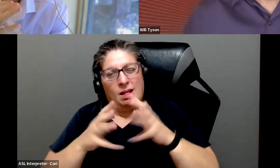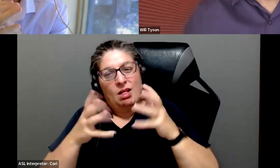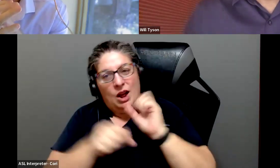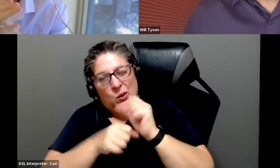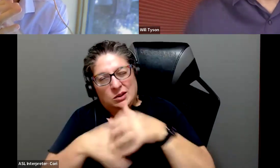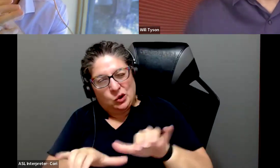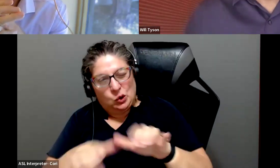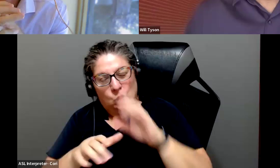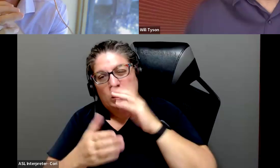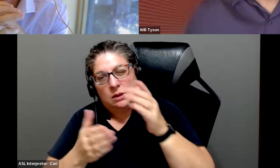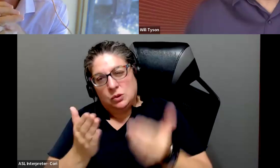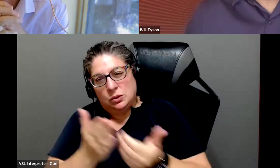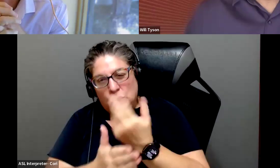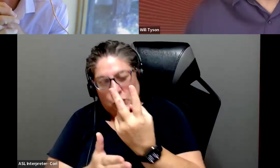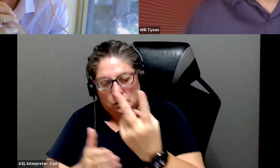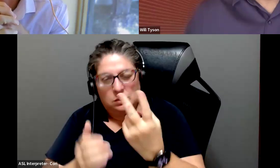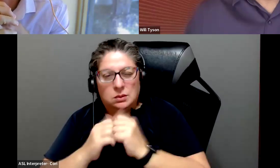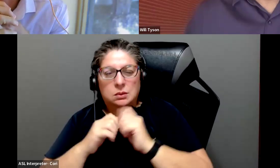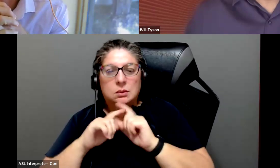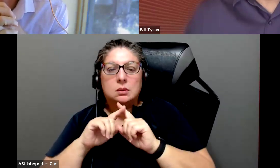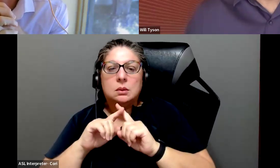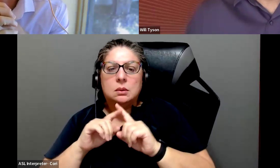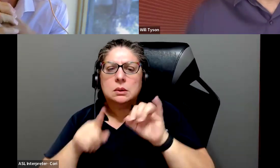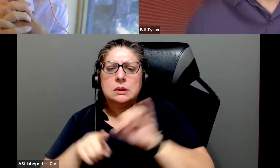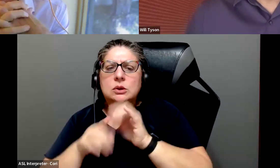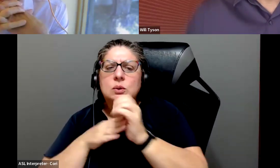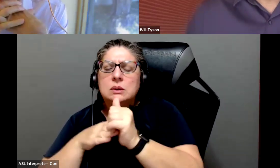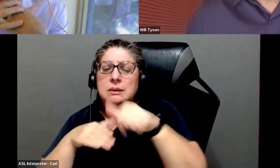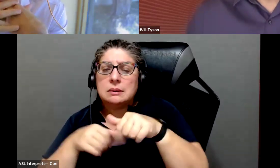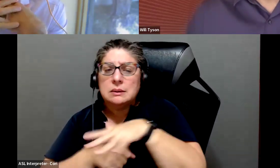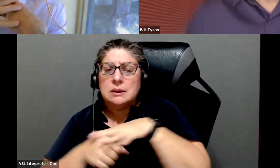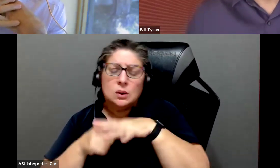Is that, industry leaders in this area and this reflects what I